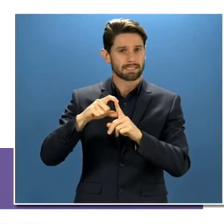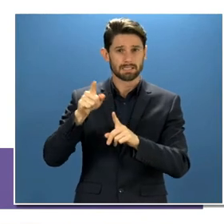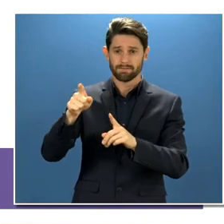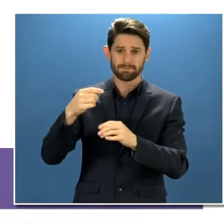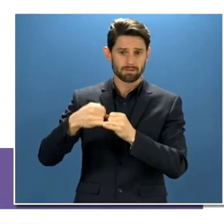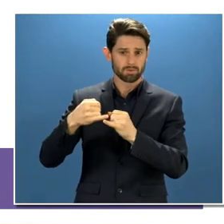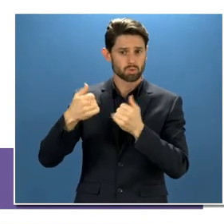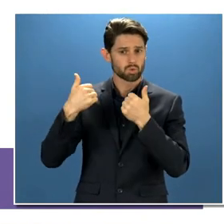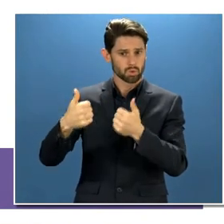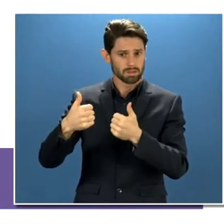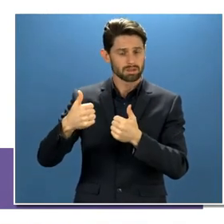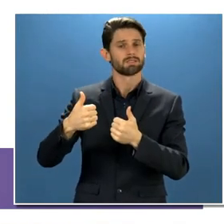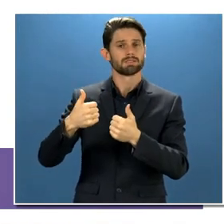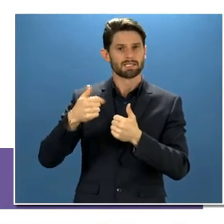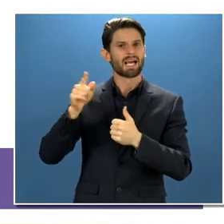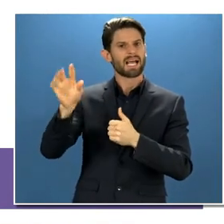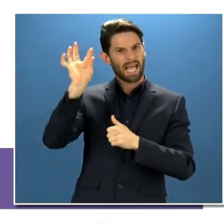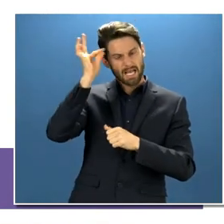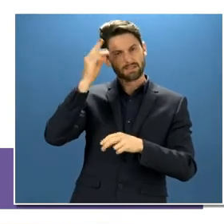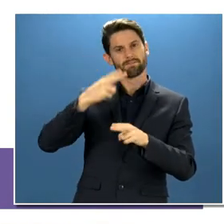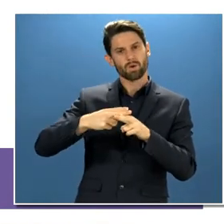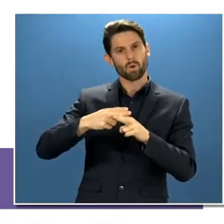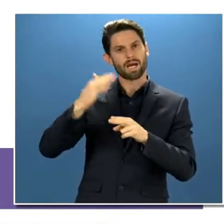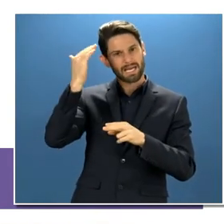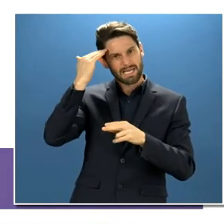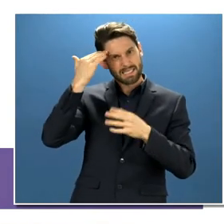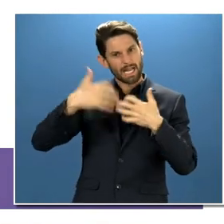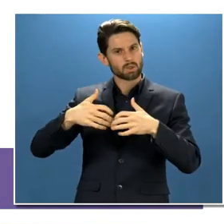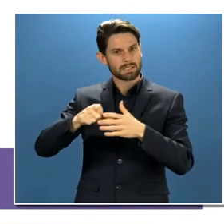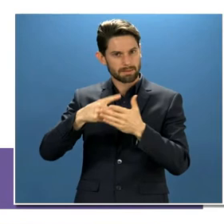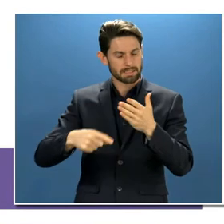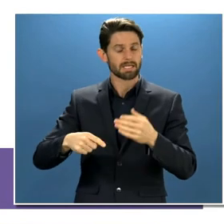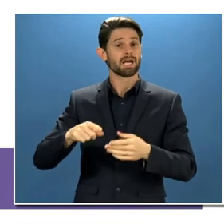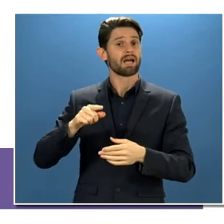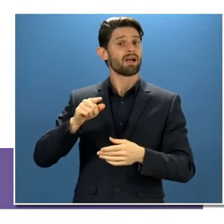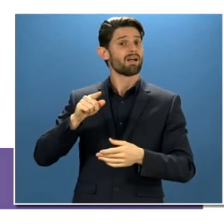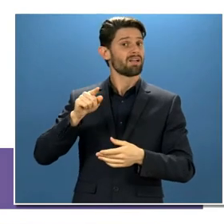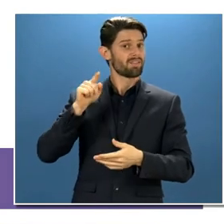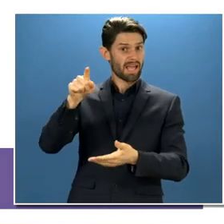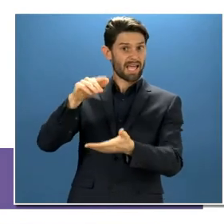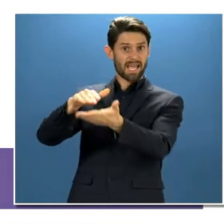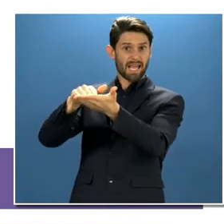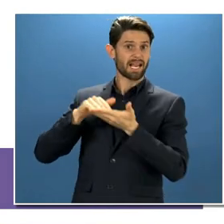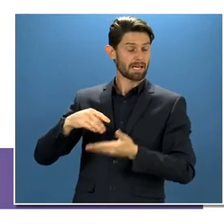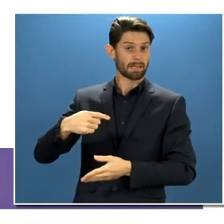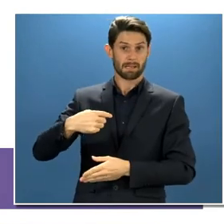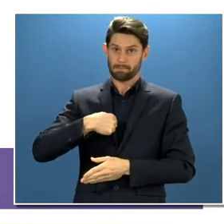It's been achieving goals I want to reach. I've always wanted to be a speaker.